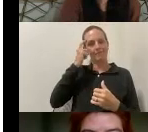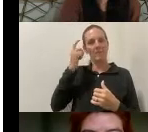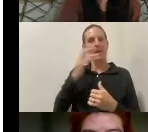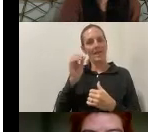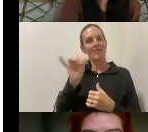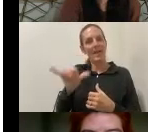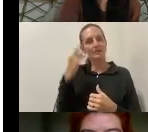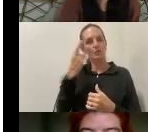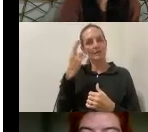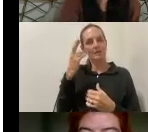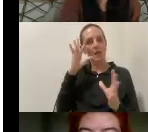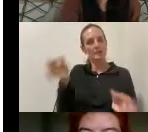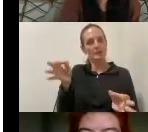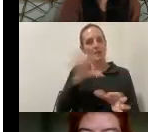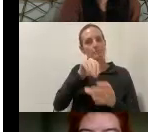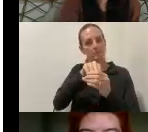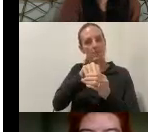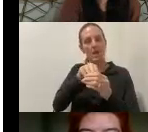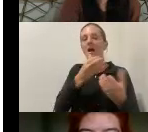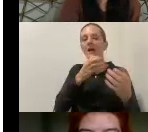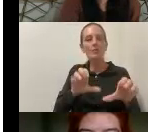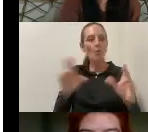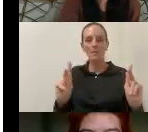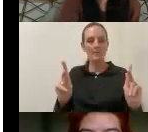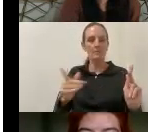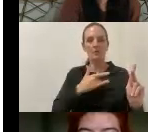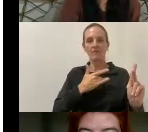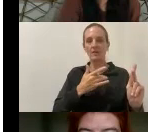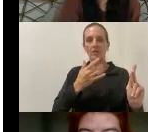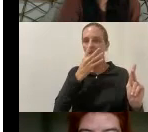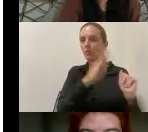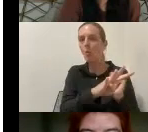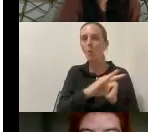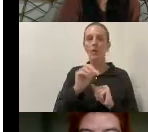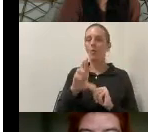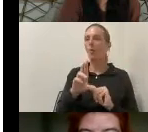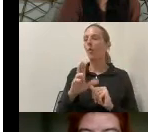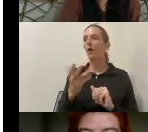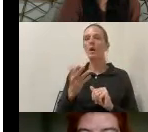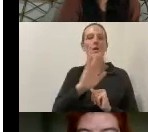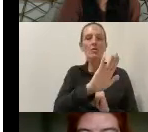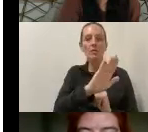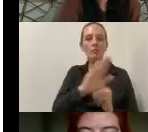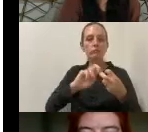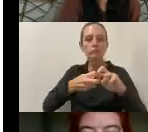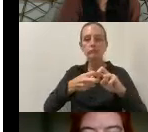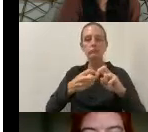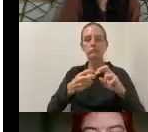I didn't want anyone to feel like their voice wasn't heard or that their problems and issues were not going to be understood.